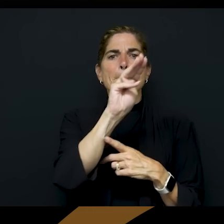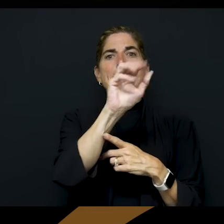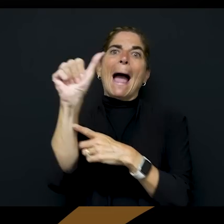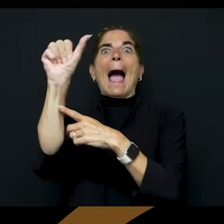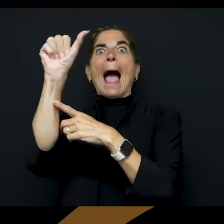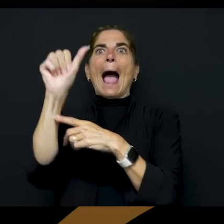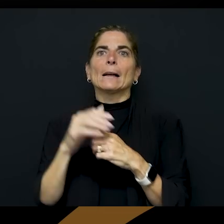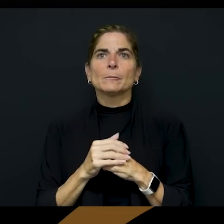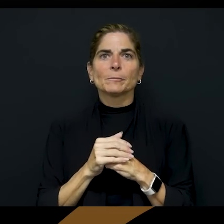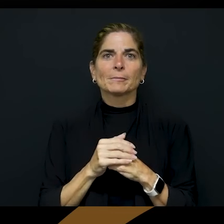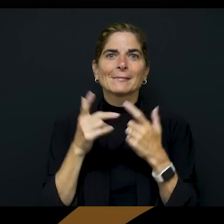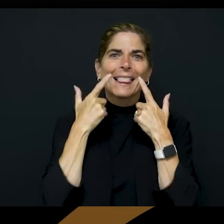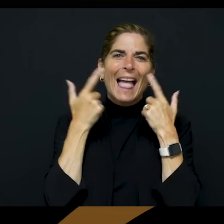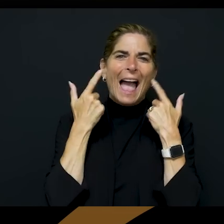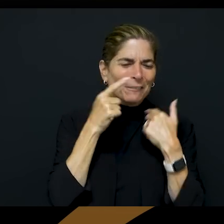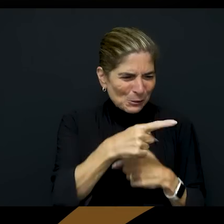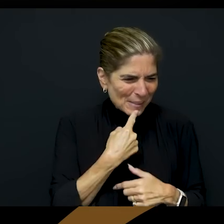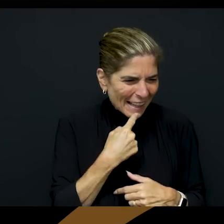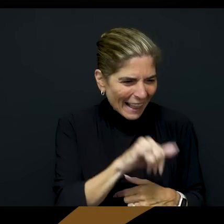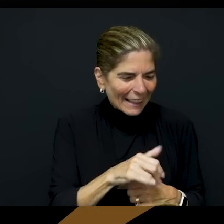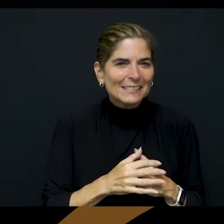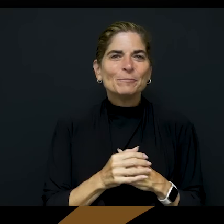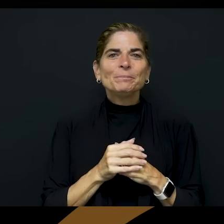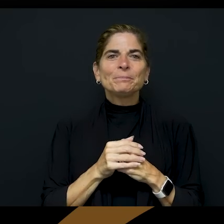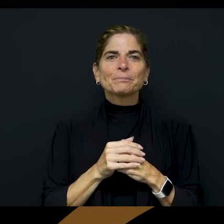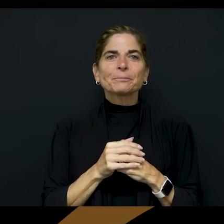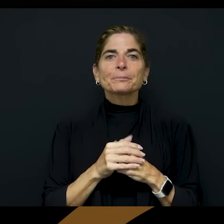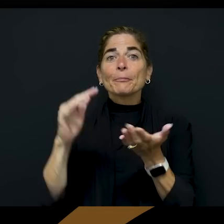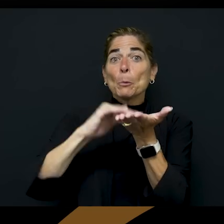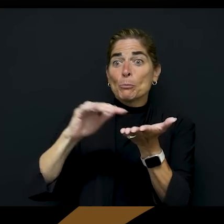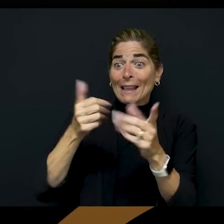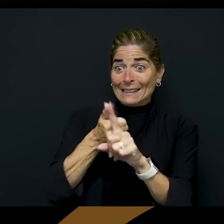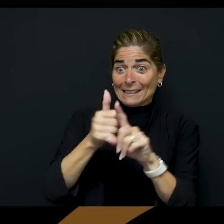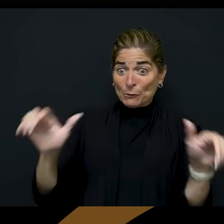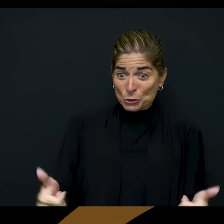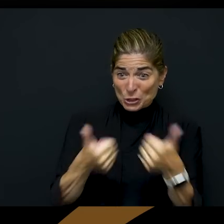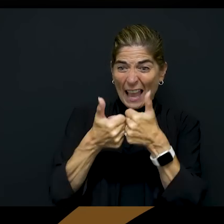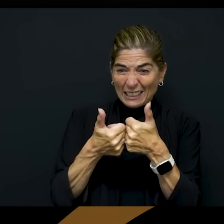Maa. Is that it? Braille itself is quite a challenging thing to learn